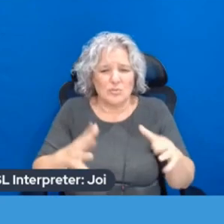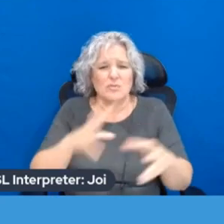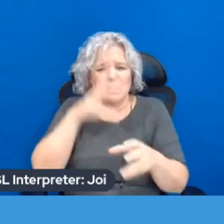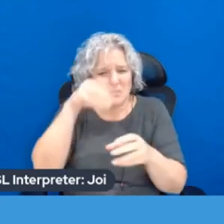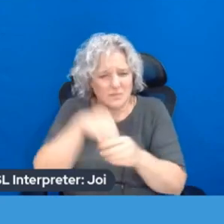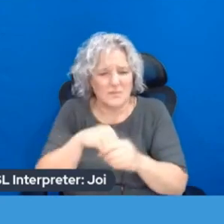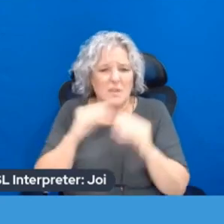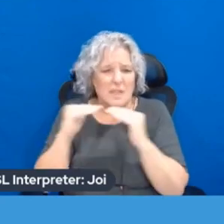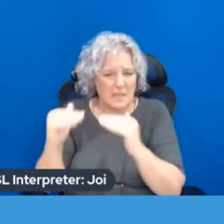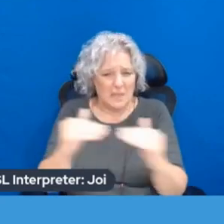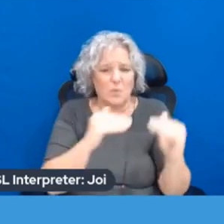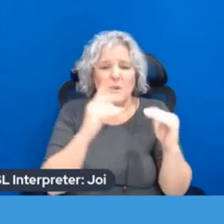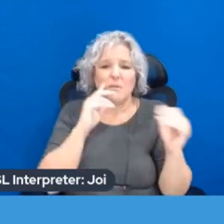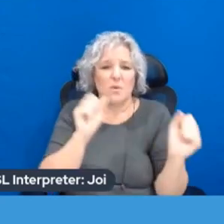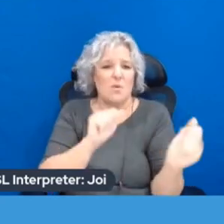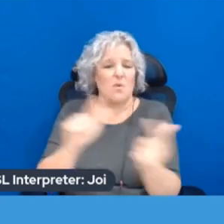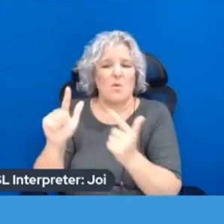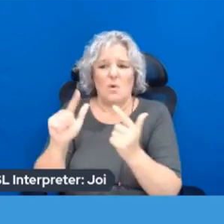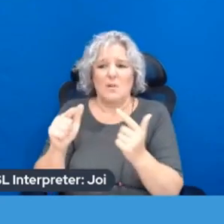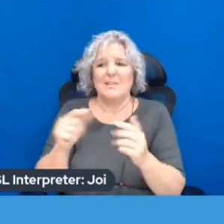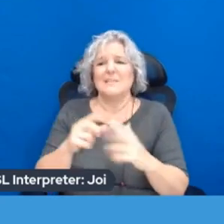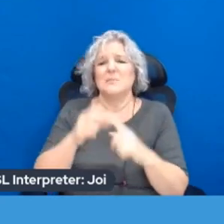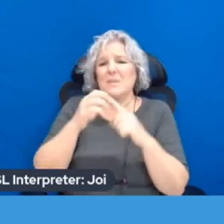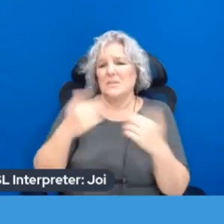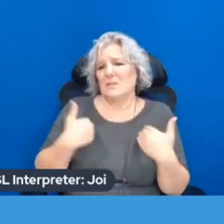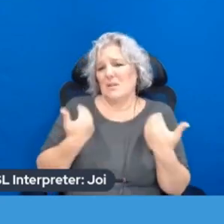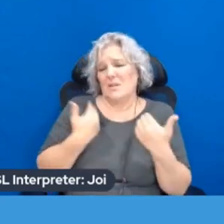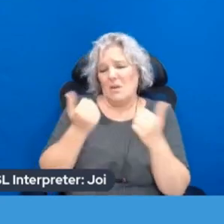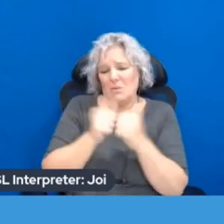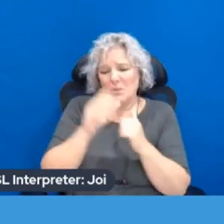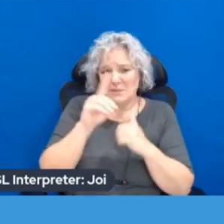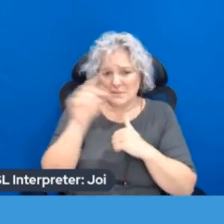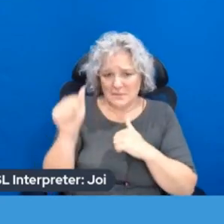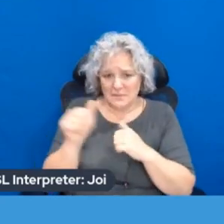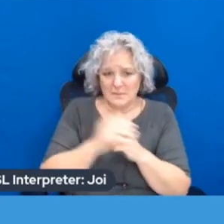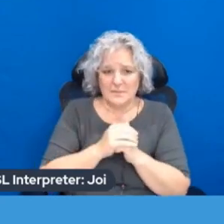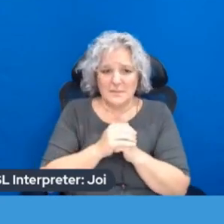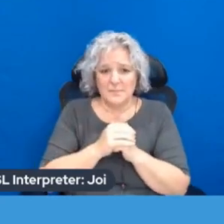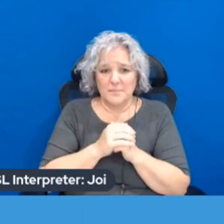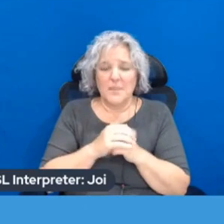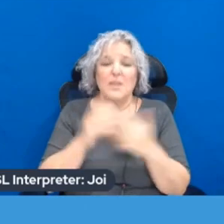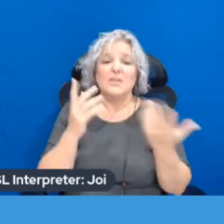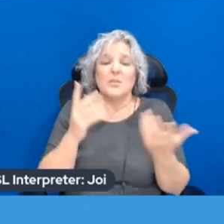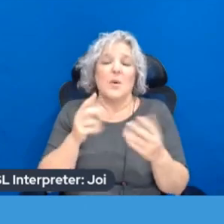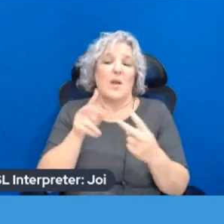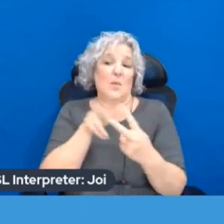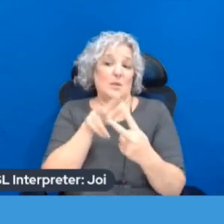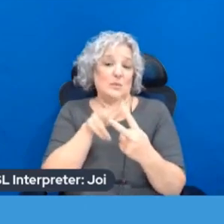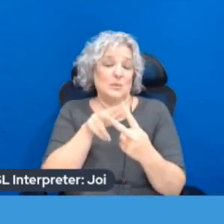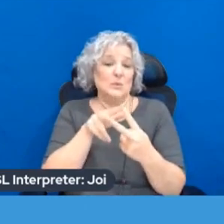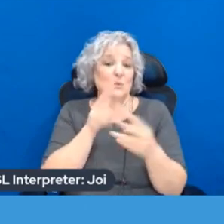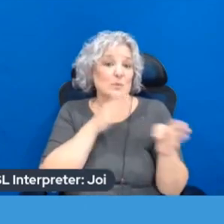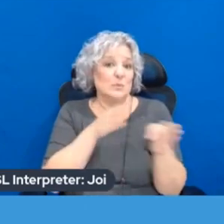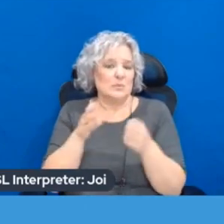for preschool children with disabilities. To that end, I'd like to highlight two practices. First,